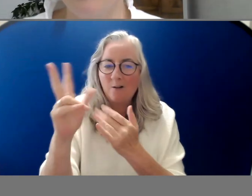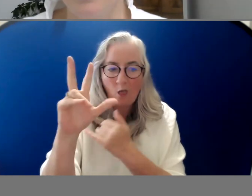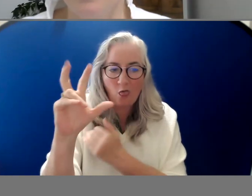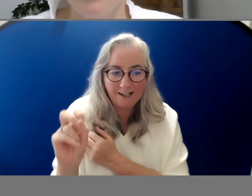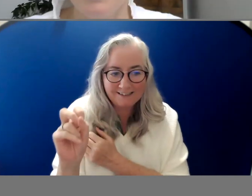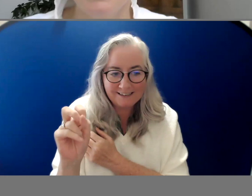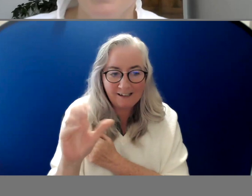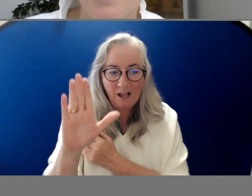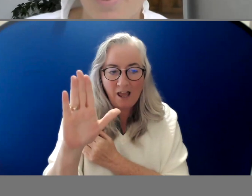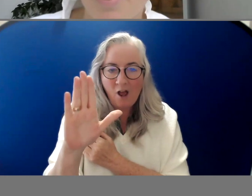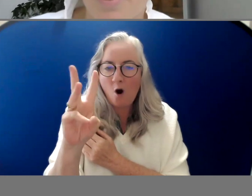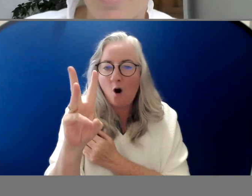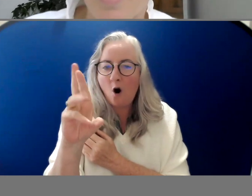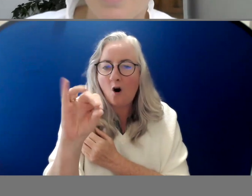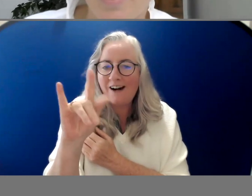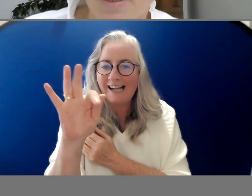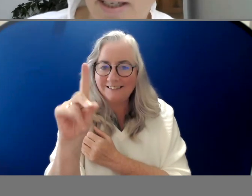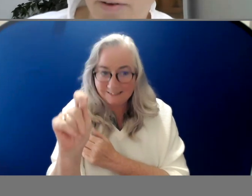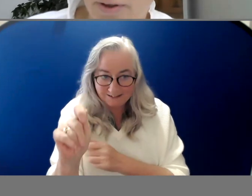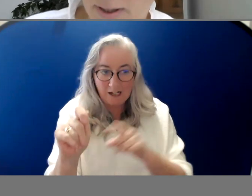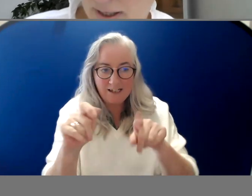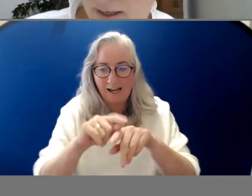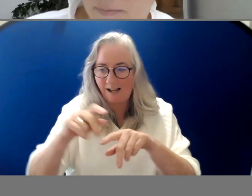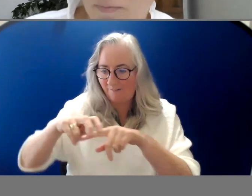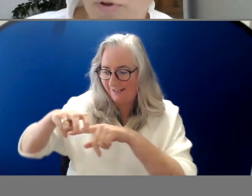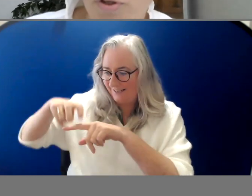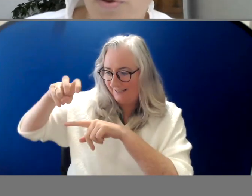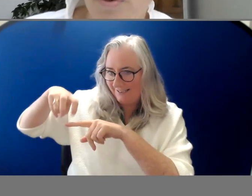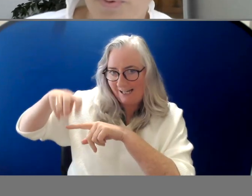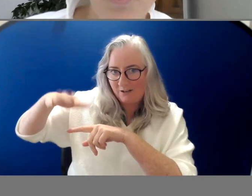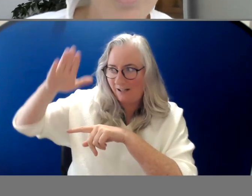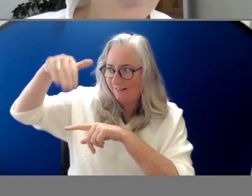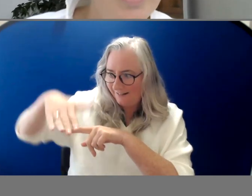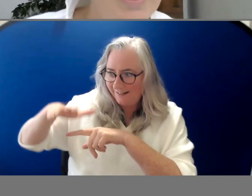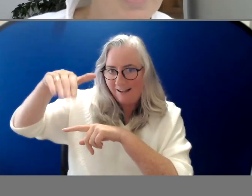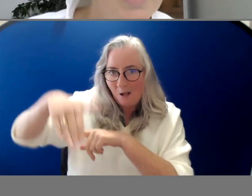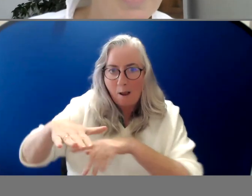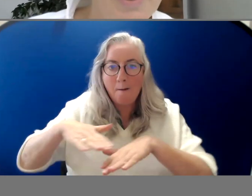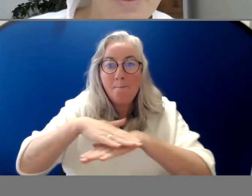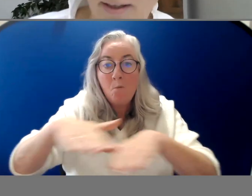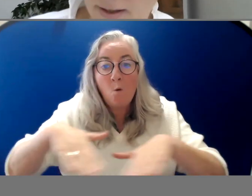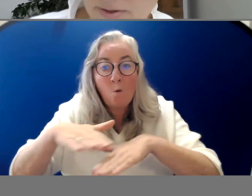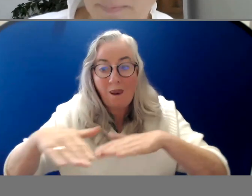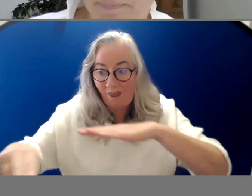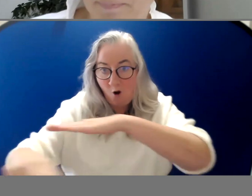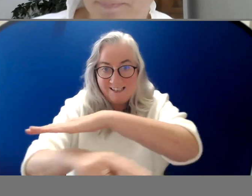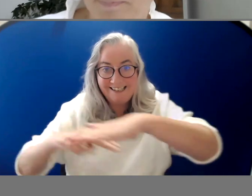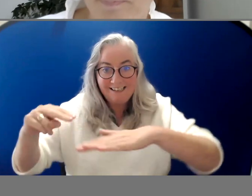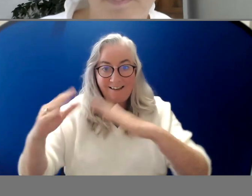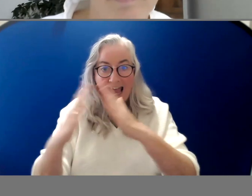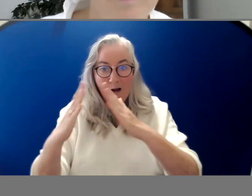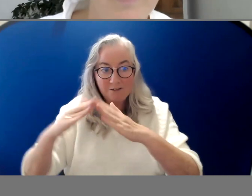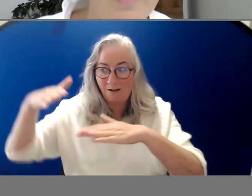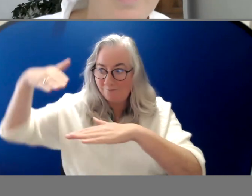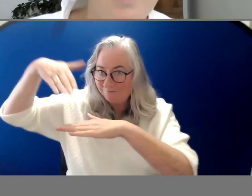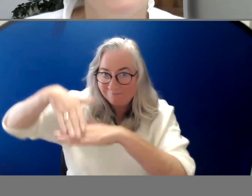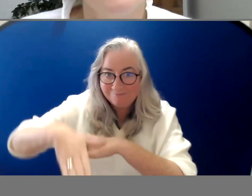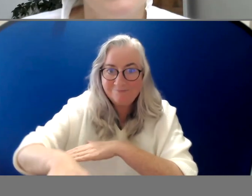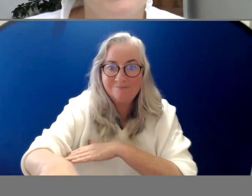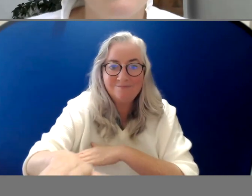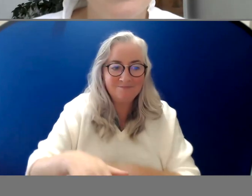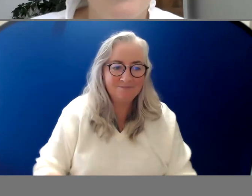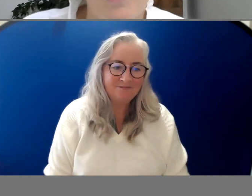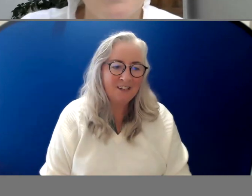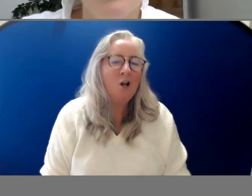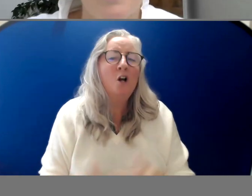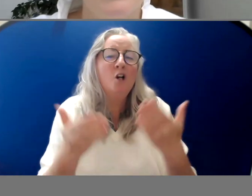of very detailed stairs cascading down to the pool underneath the house so I suppose we've had a look